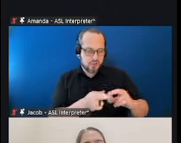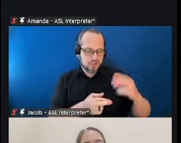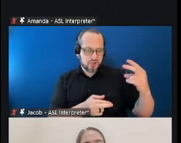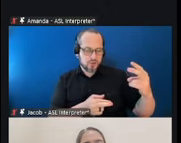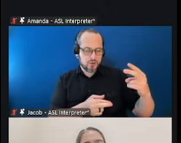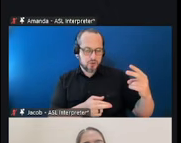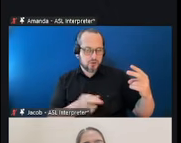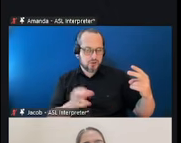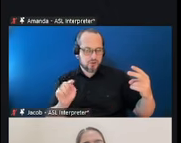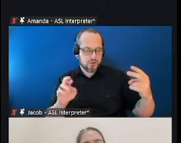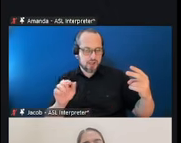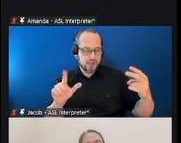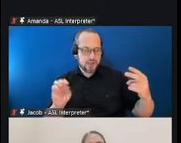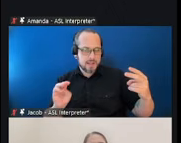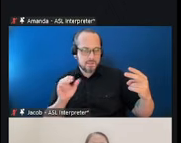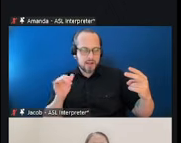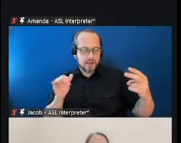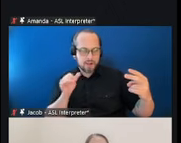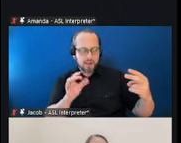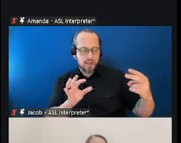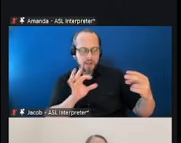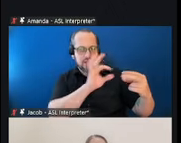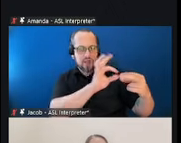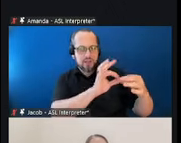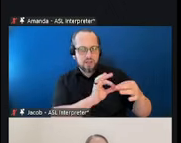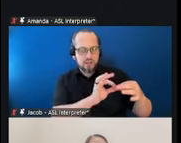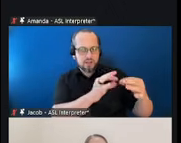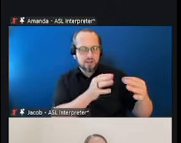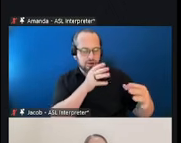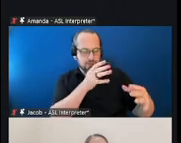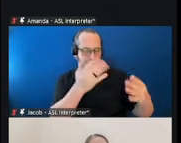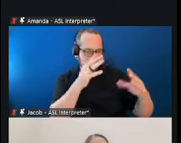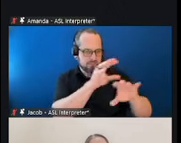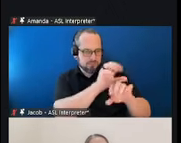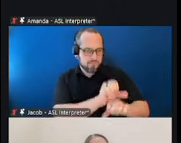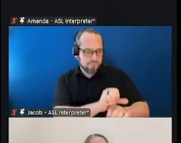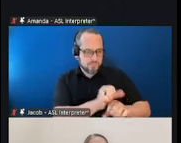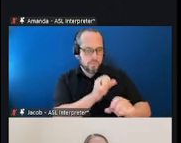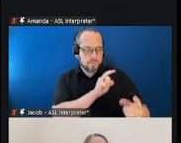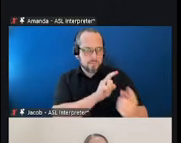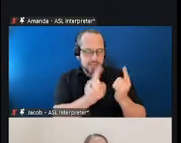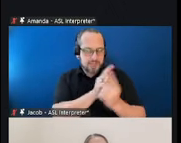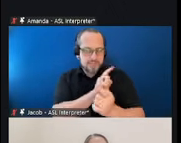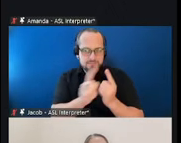not currently have a footprint. Meeting uh lots of new people. uh hearing about the exciting things